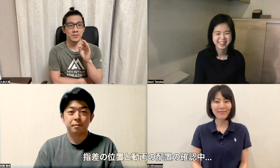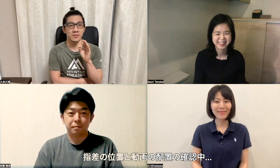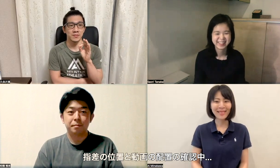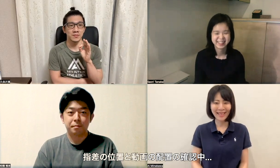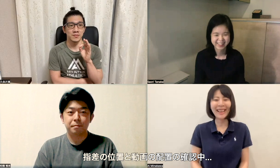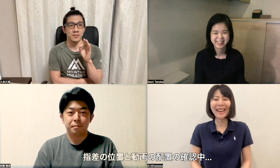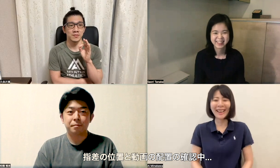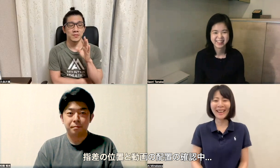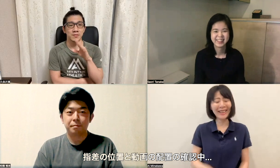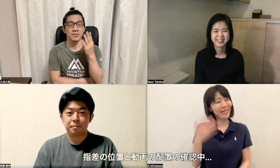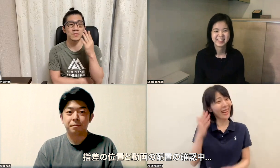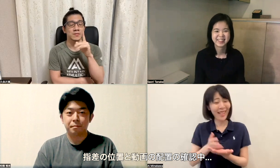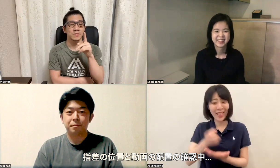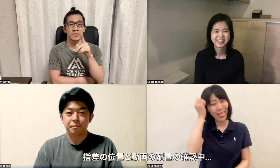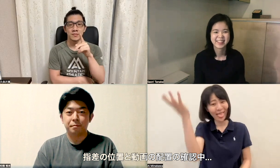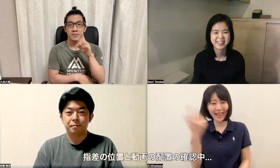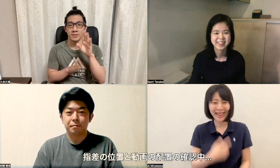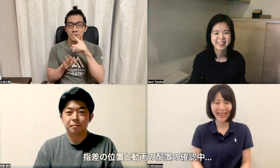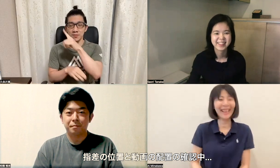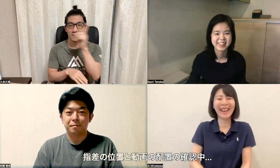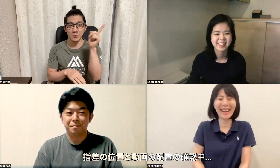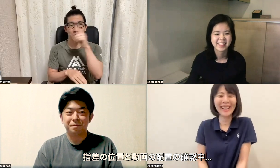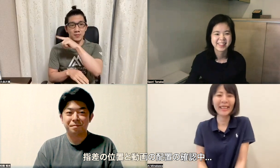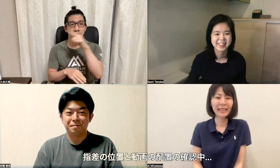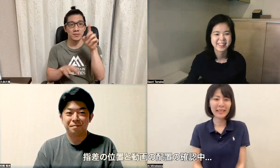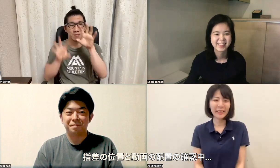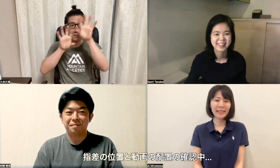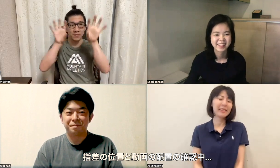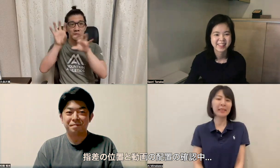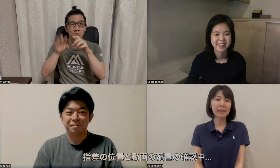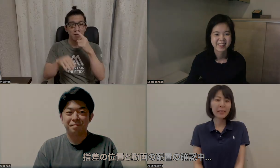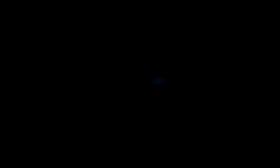Checking pointing position and video placement...